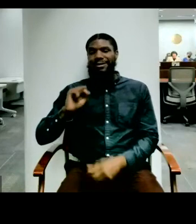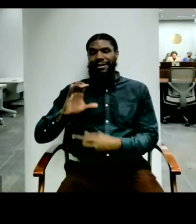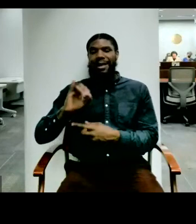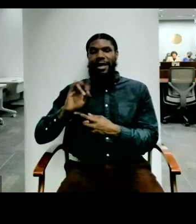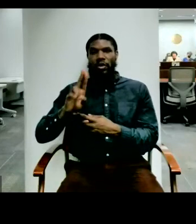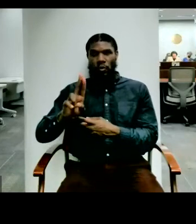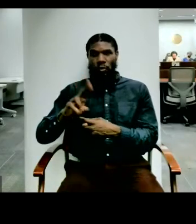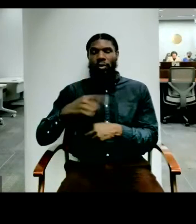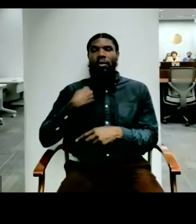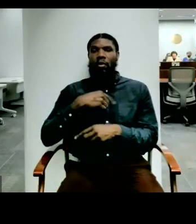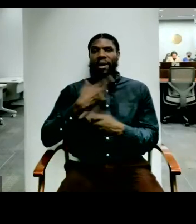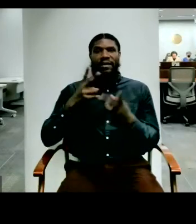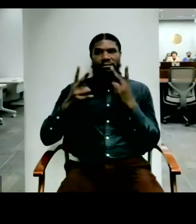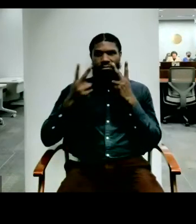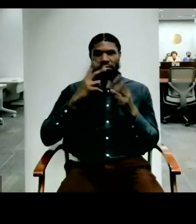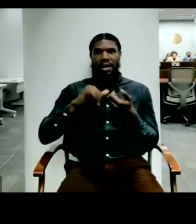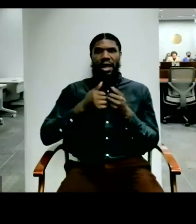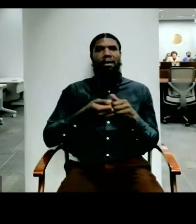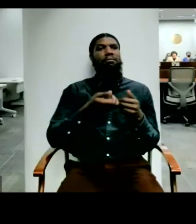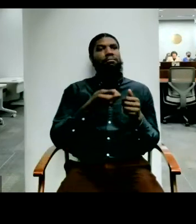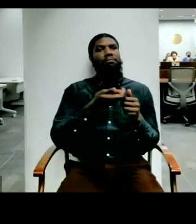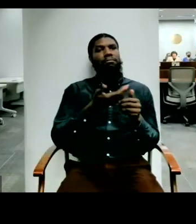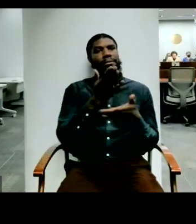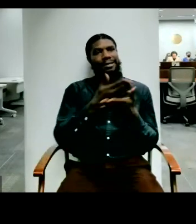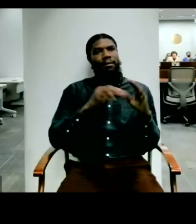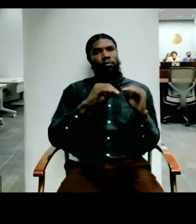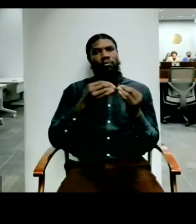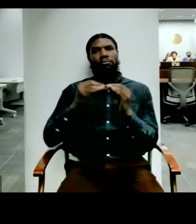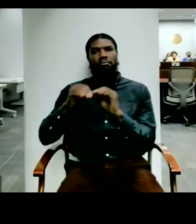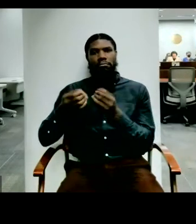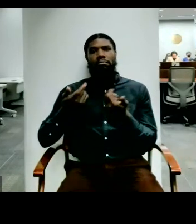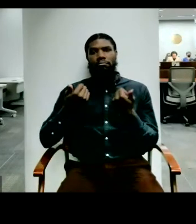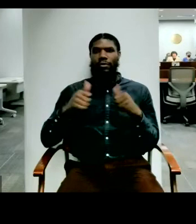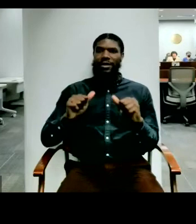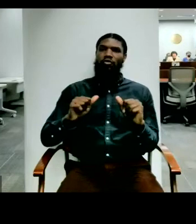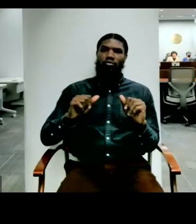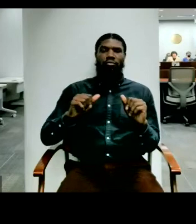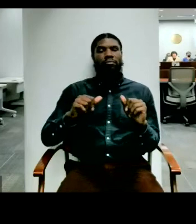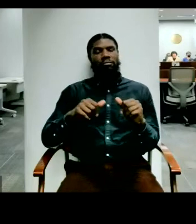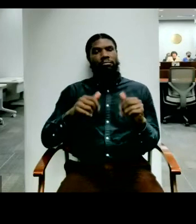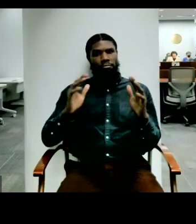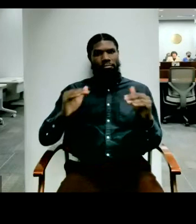and have seen how they worked to advance the rights of workers in if my opinion. But I also,